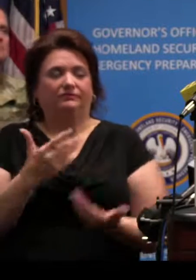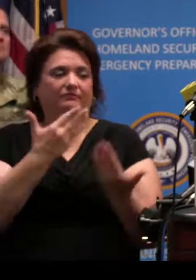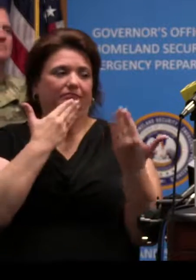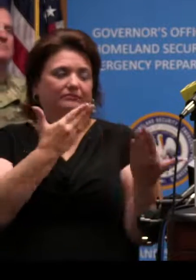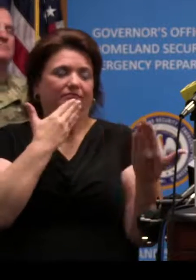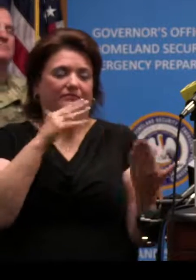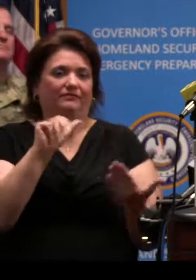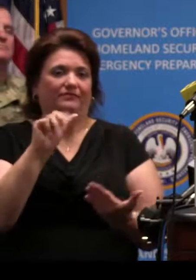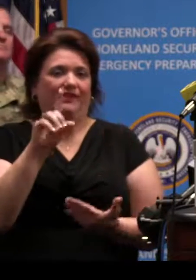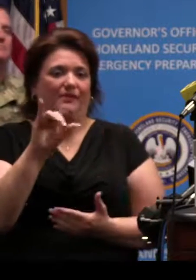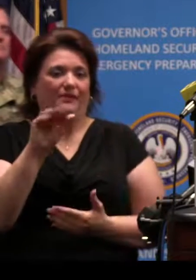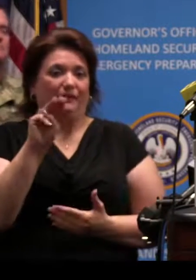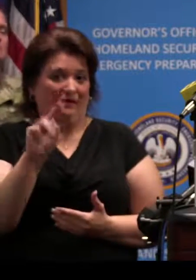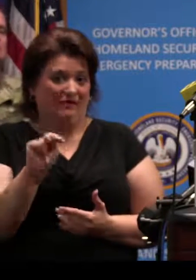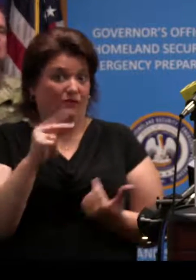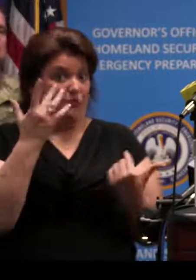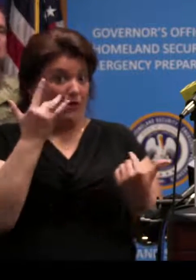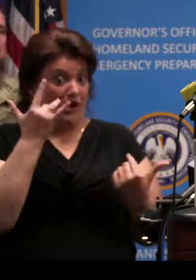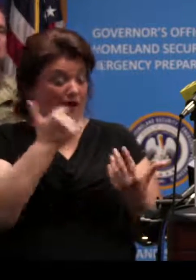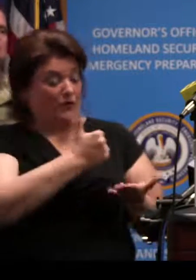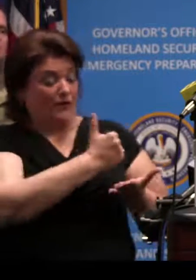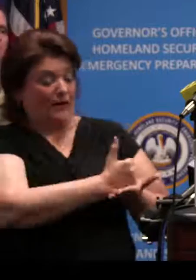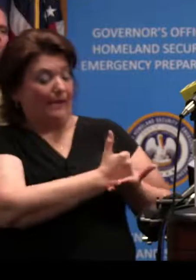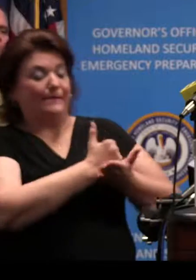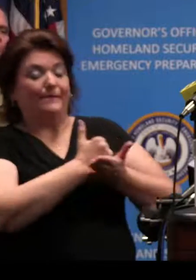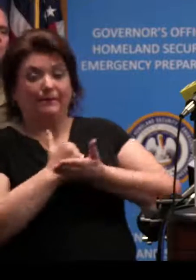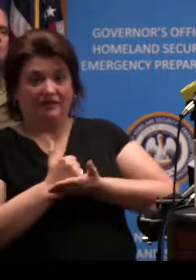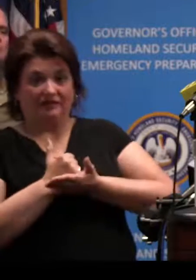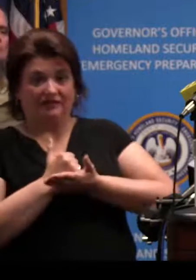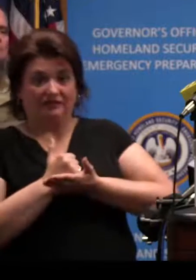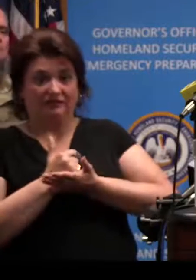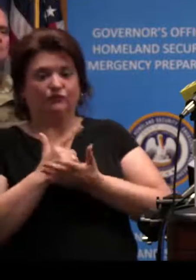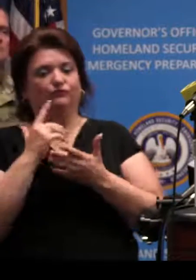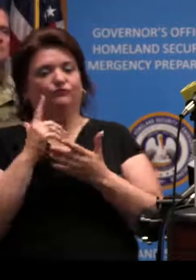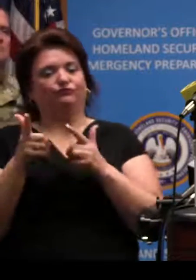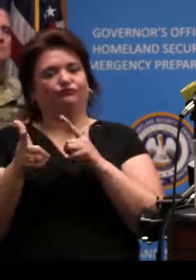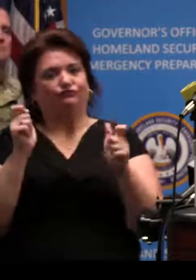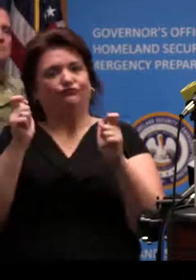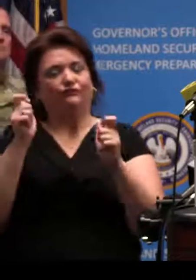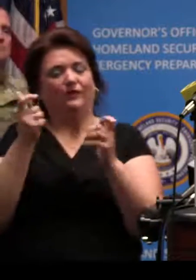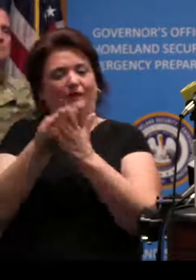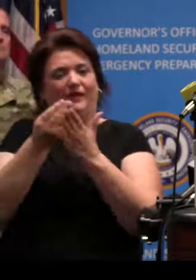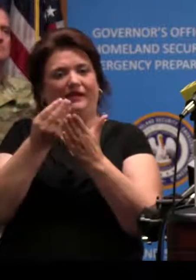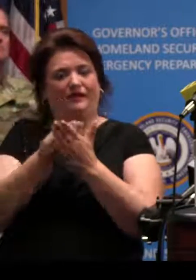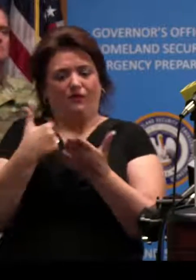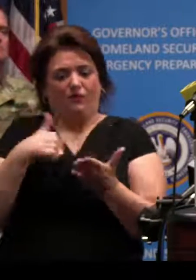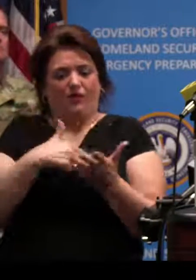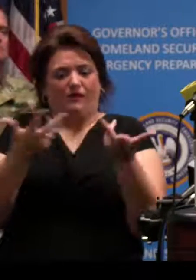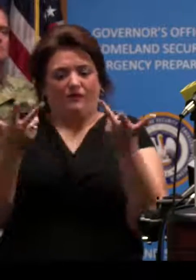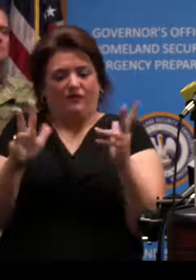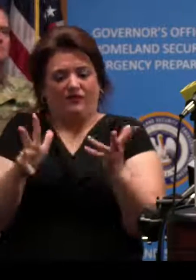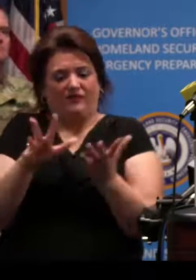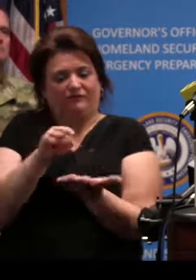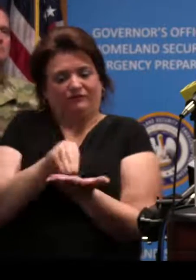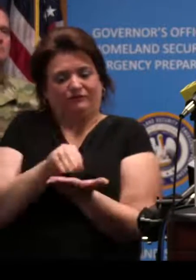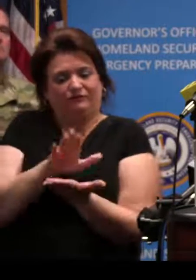going to work with us to get the reimbursement National Guard on an expedited basis because we already have the documentation of exactly what those